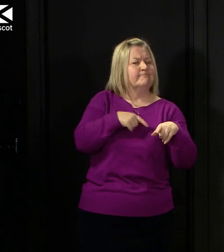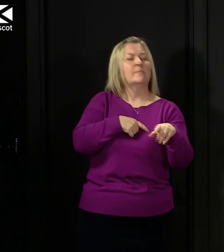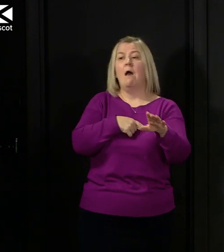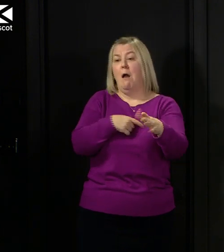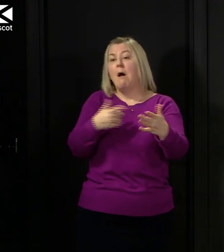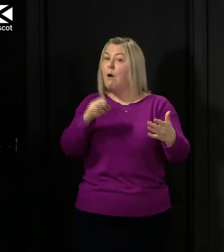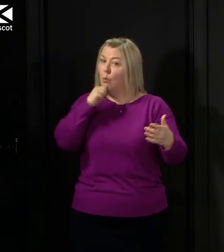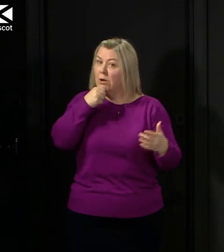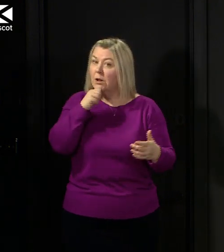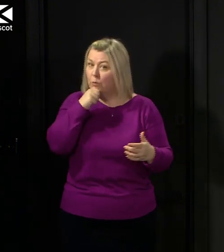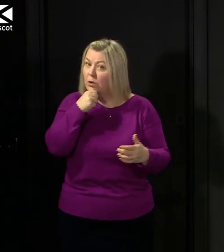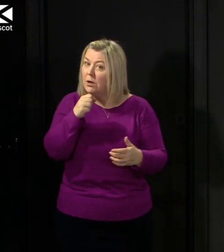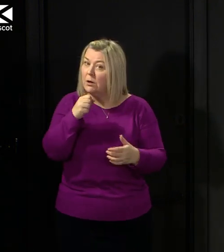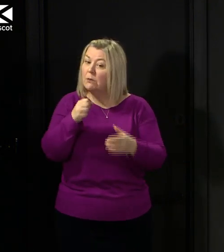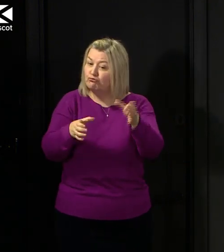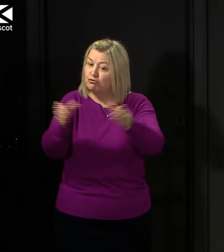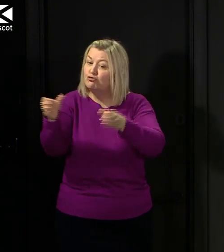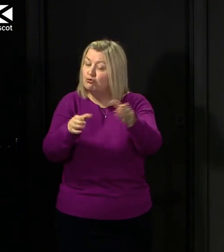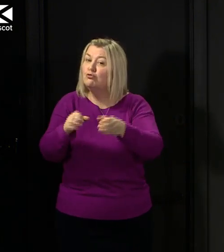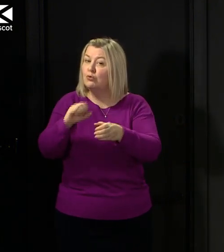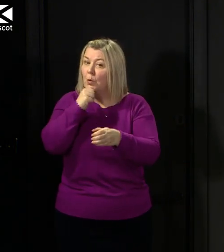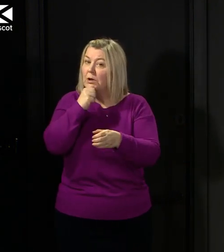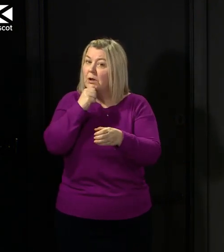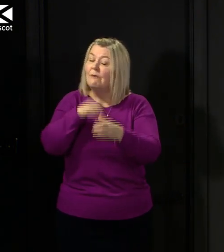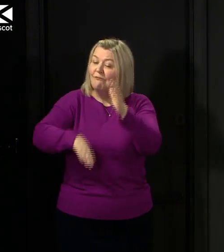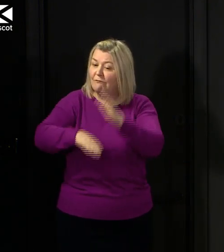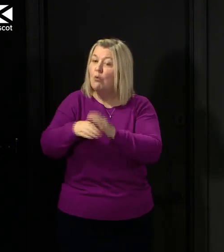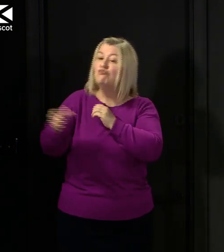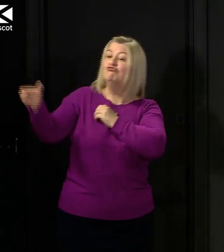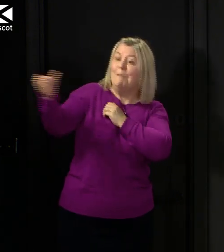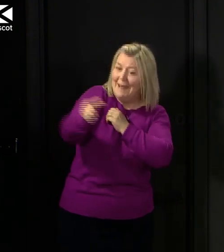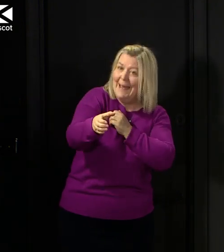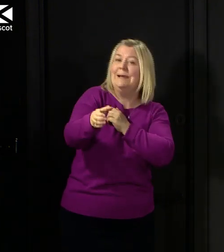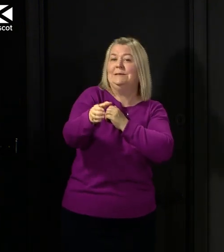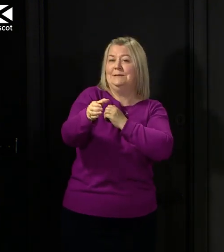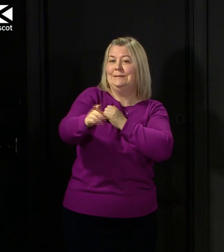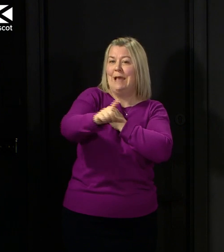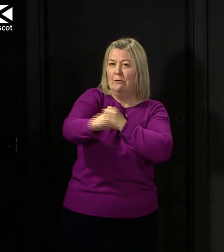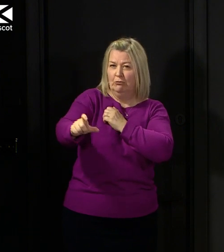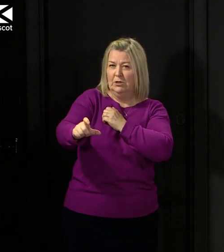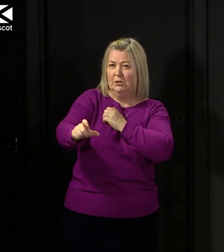to replace Catherine Calderwood. At the moment, the importance for me is as much continuity